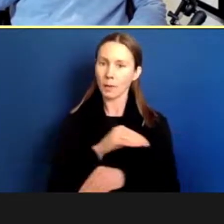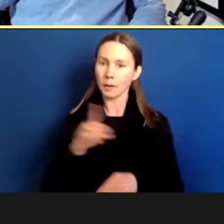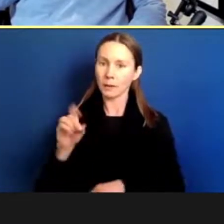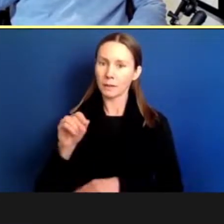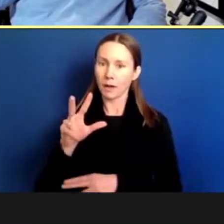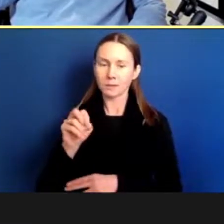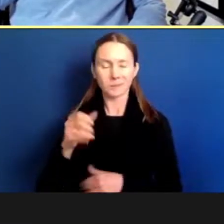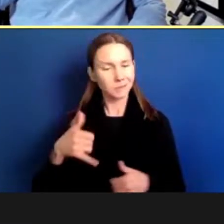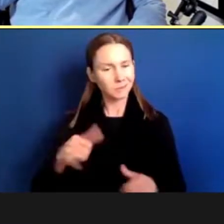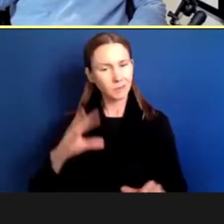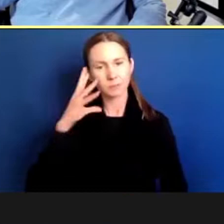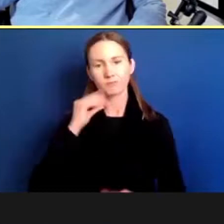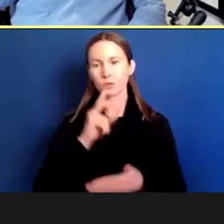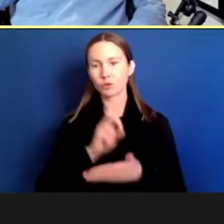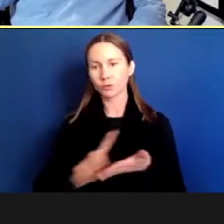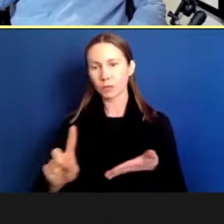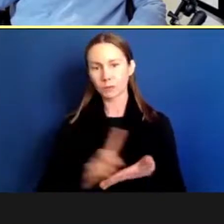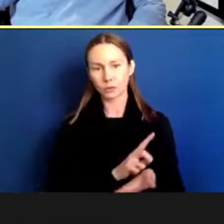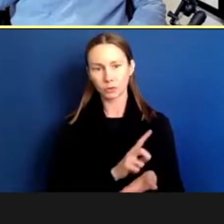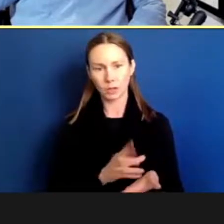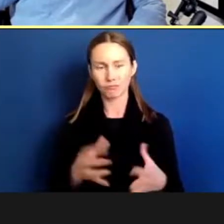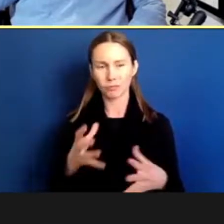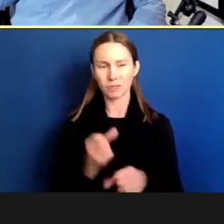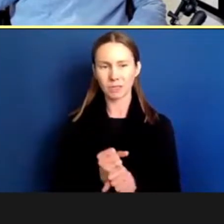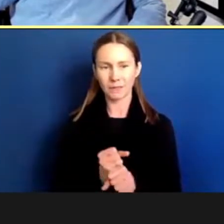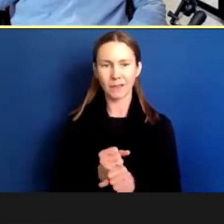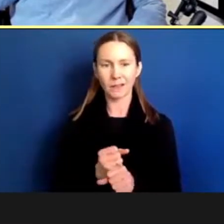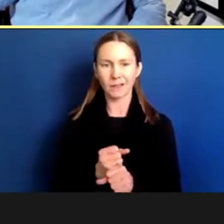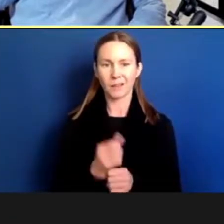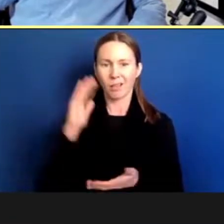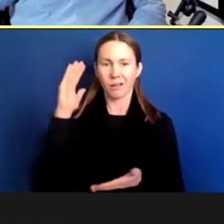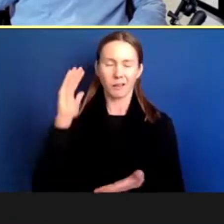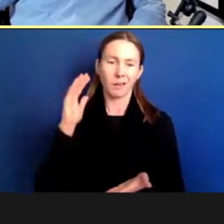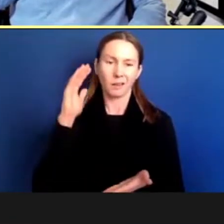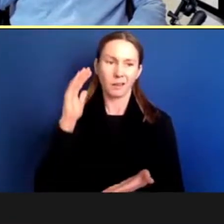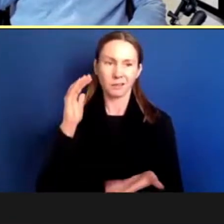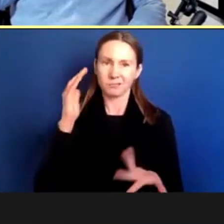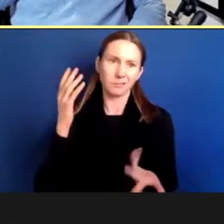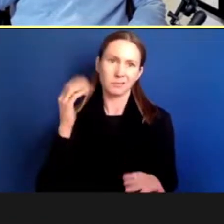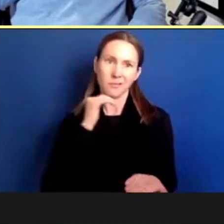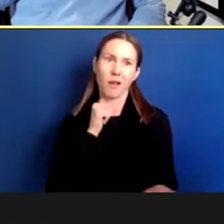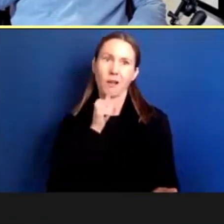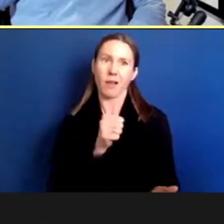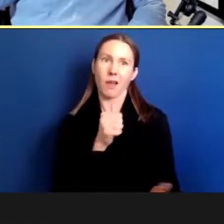against, receiving less than thorough examination and treatments than those provided